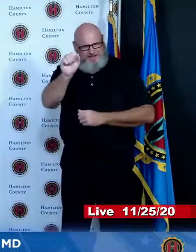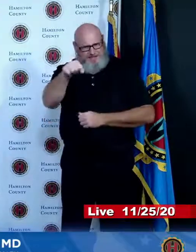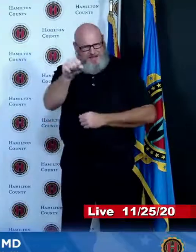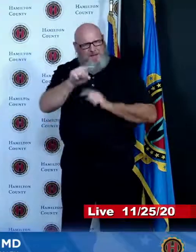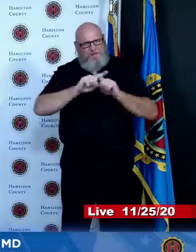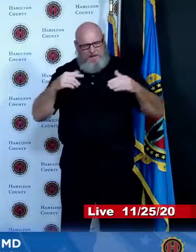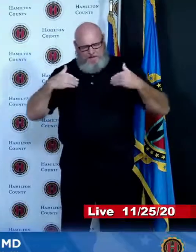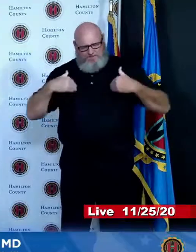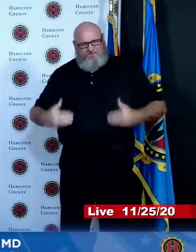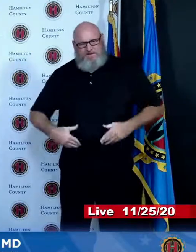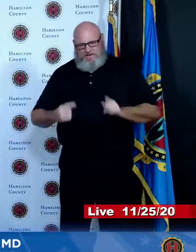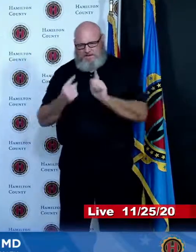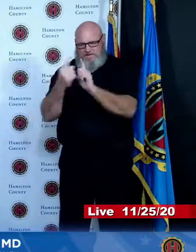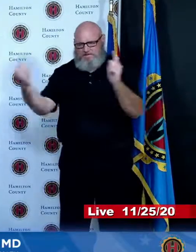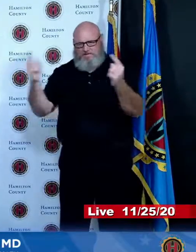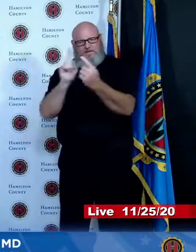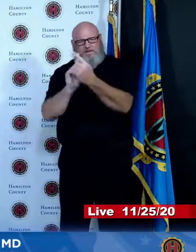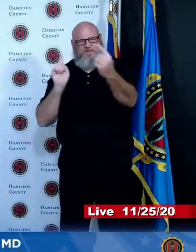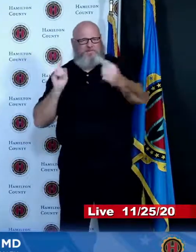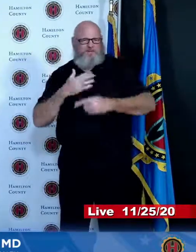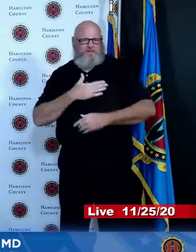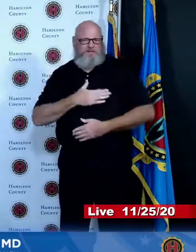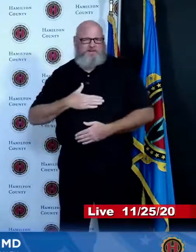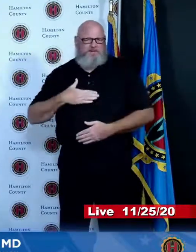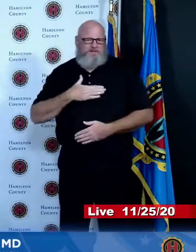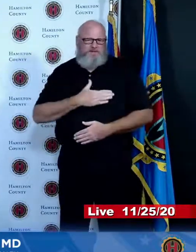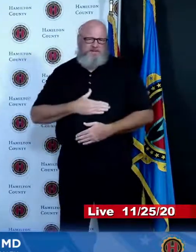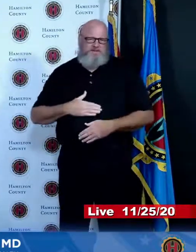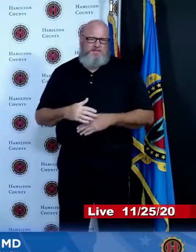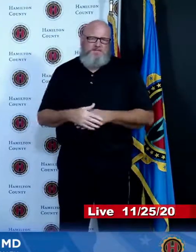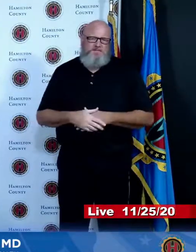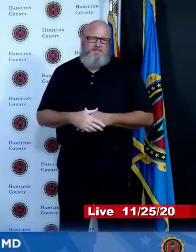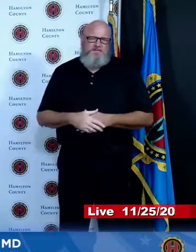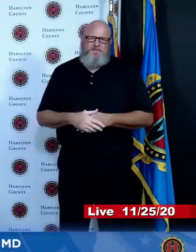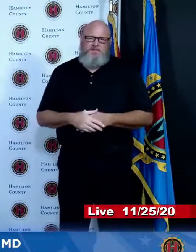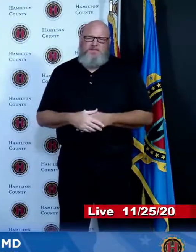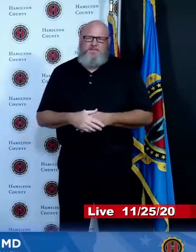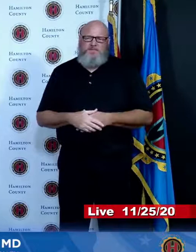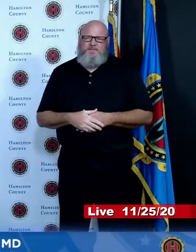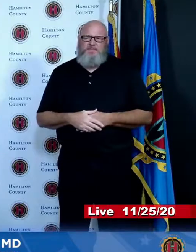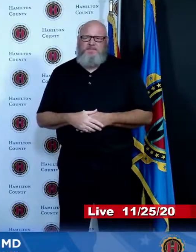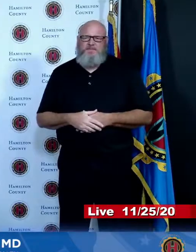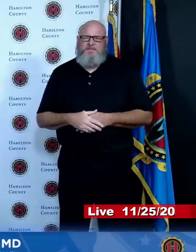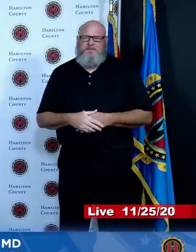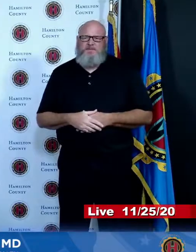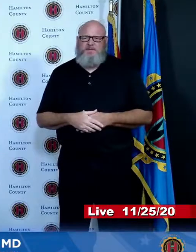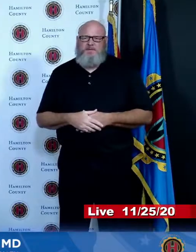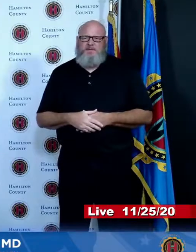people and you know that goes on and on that maybe it'll be enough that we can we can turn this